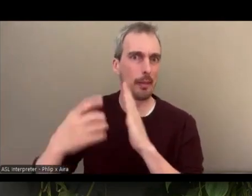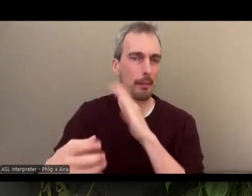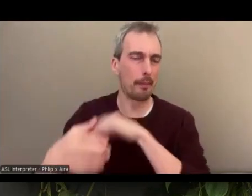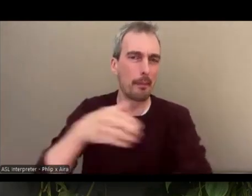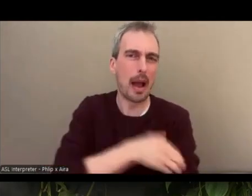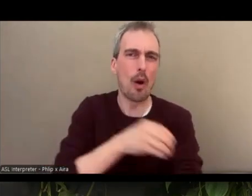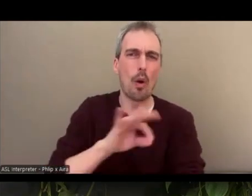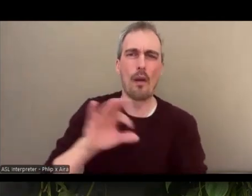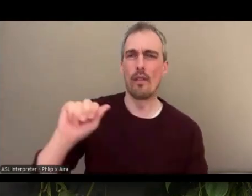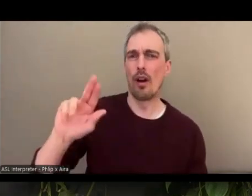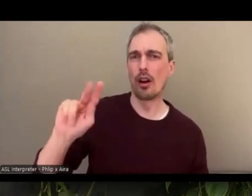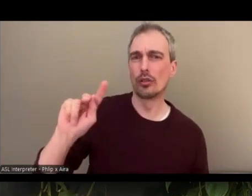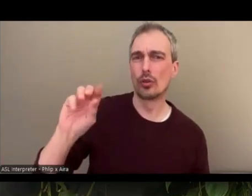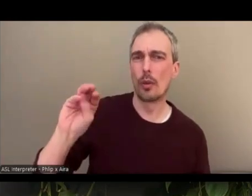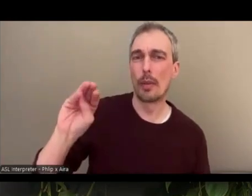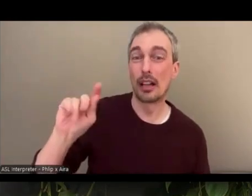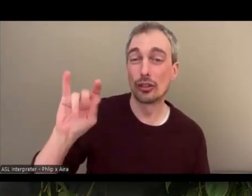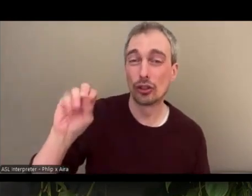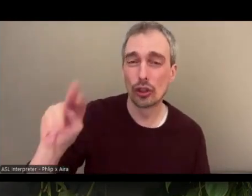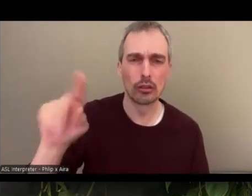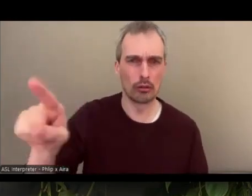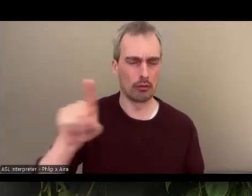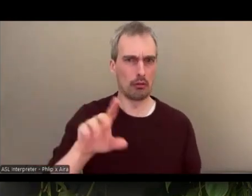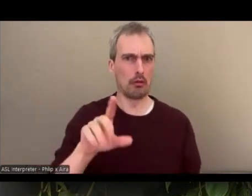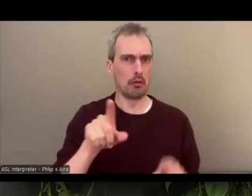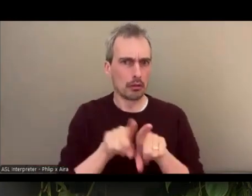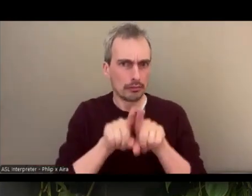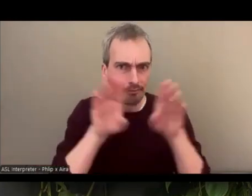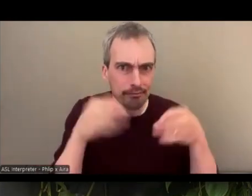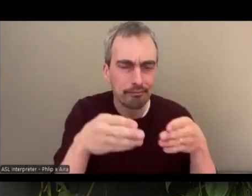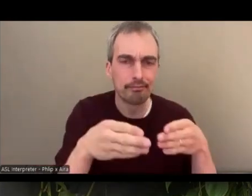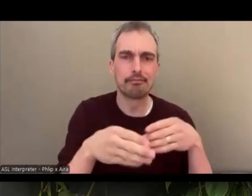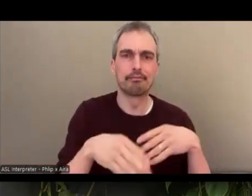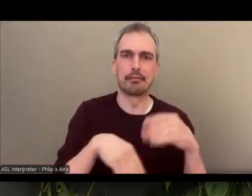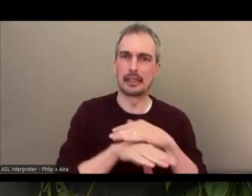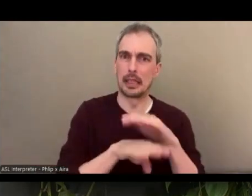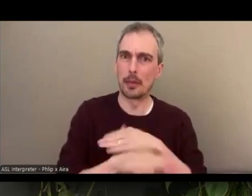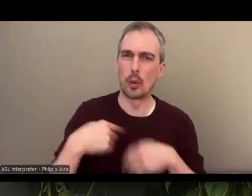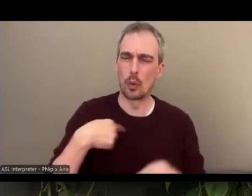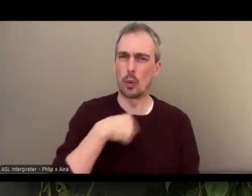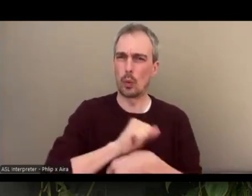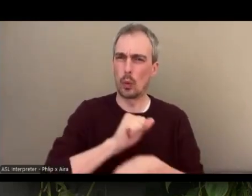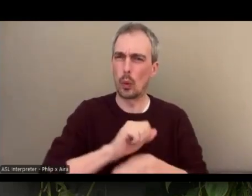We were doing kind of grassroots work to improve the accessibility of Zapier's core product.